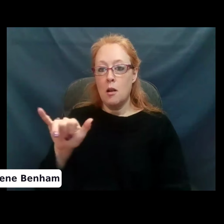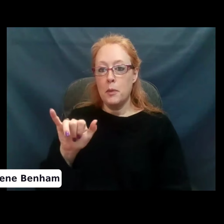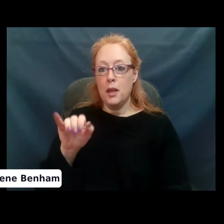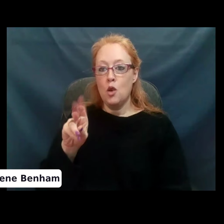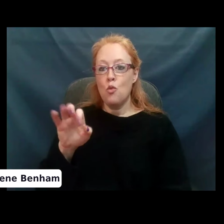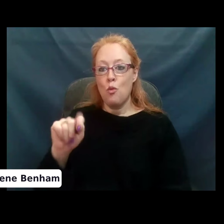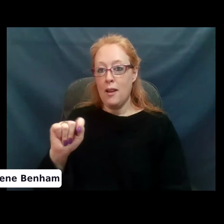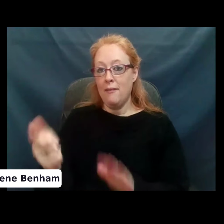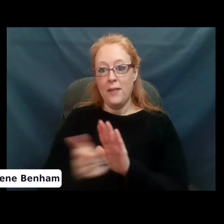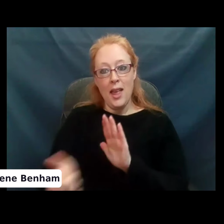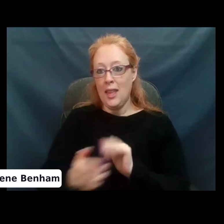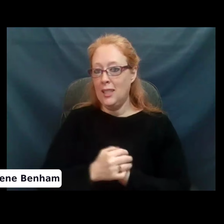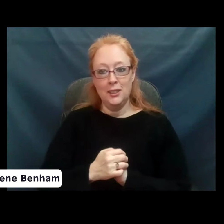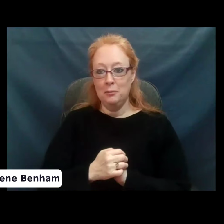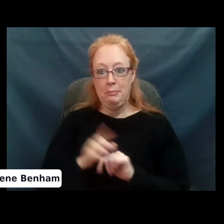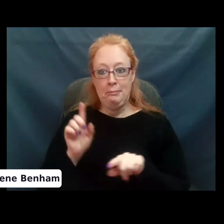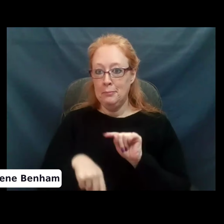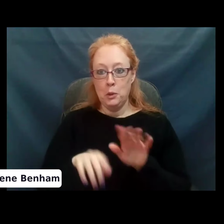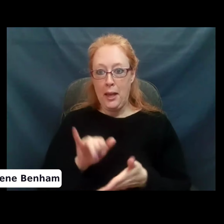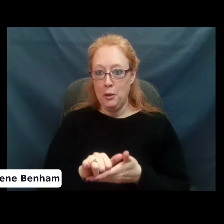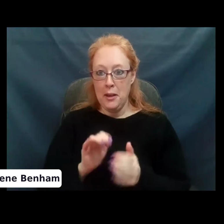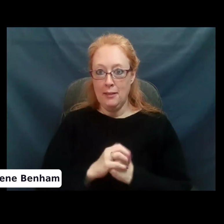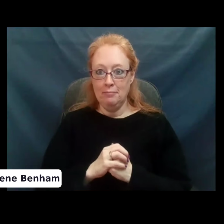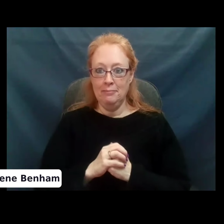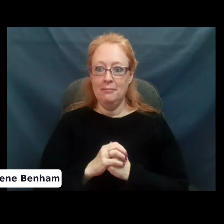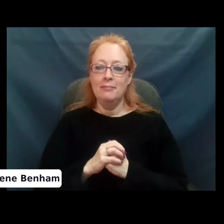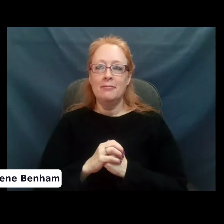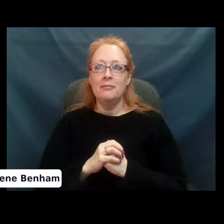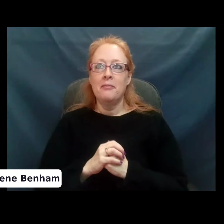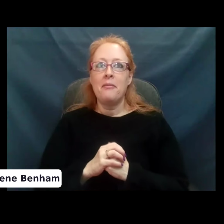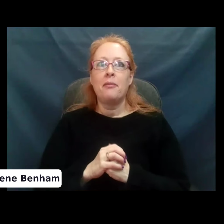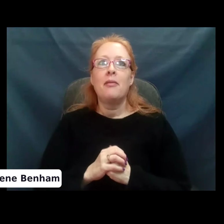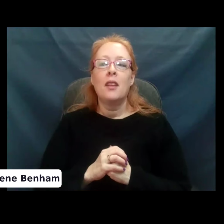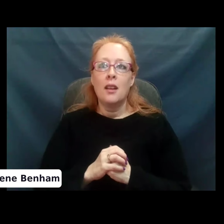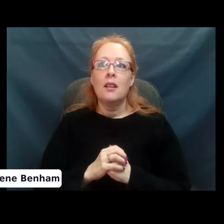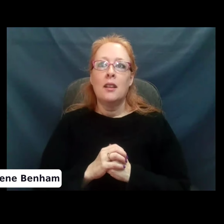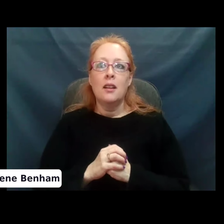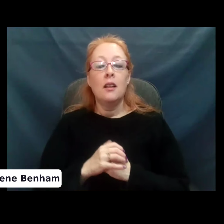And yeah. Angie: And there's a cop right violation. Daniel: Owe, yeah.